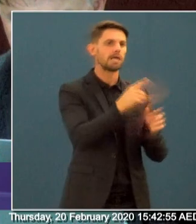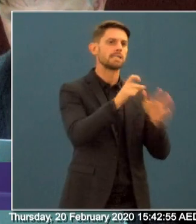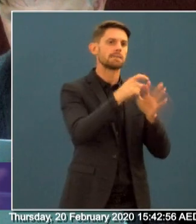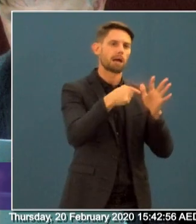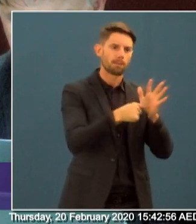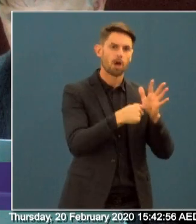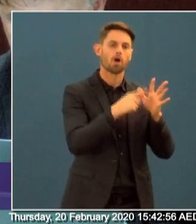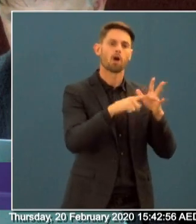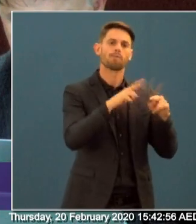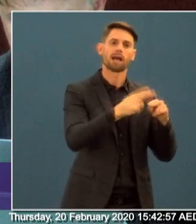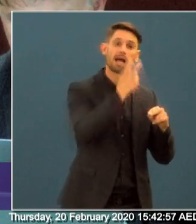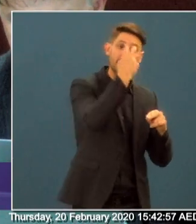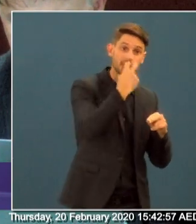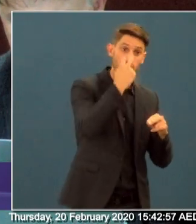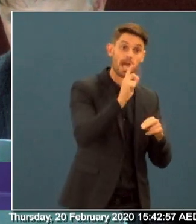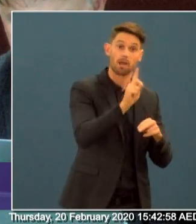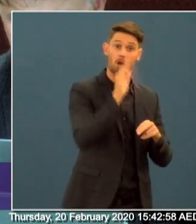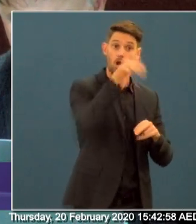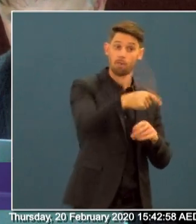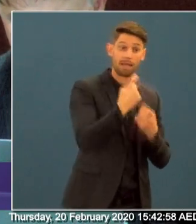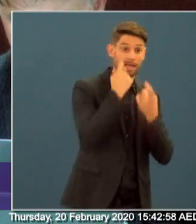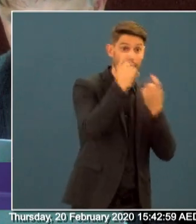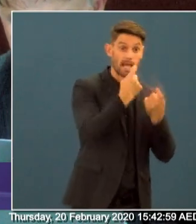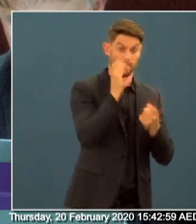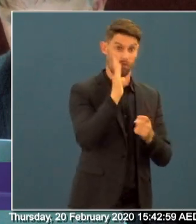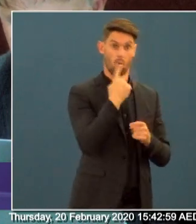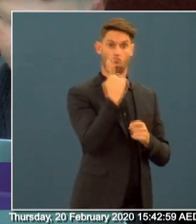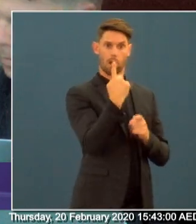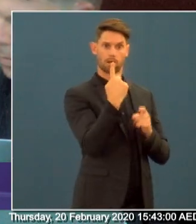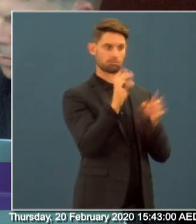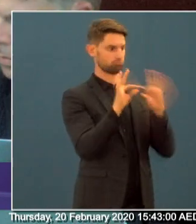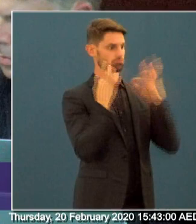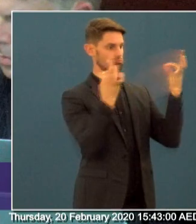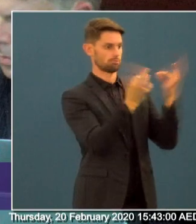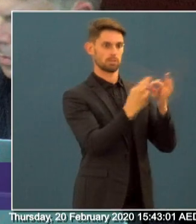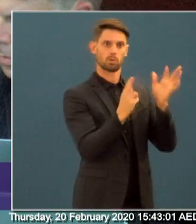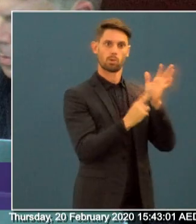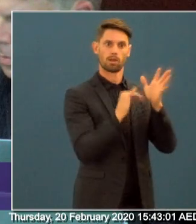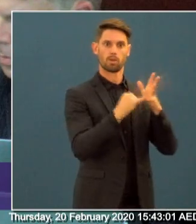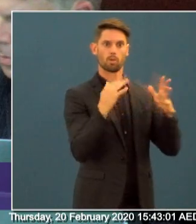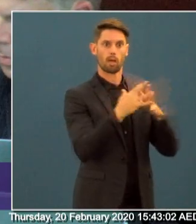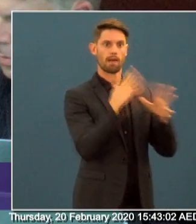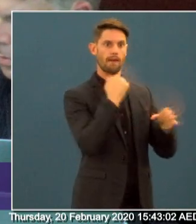which used to be a unifying agency in New South Wales, to coordinate all of those services.